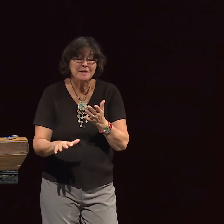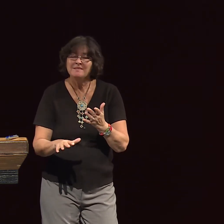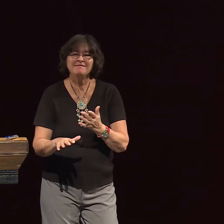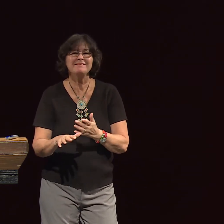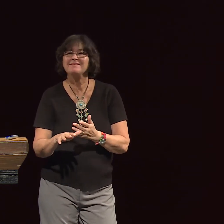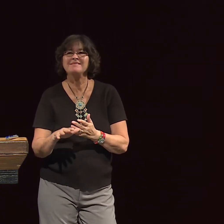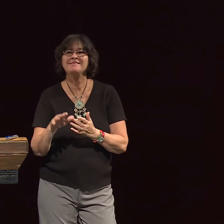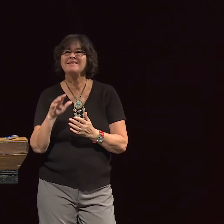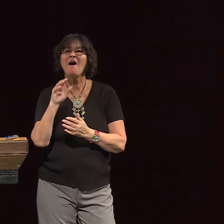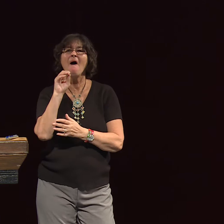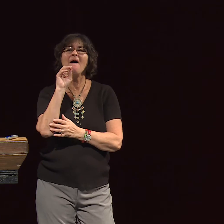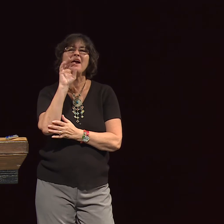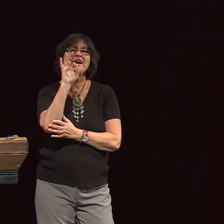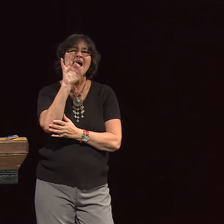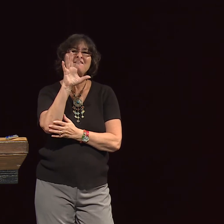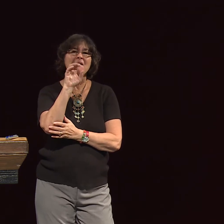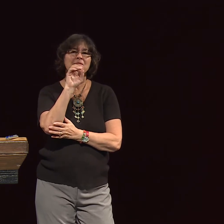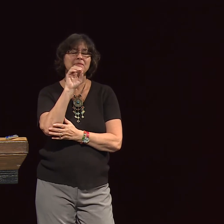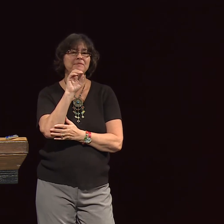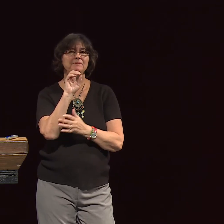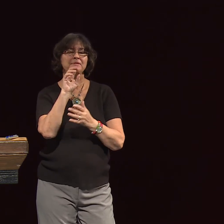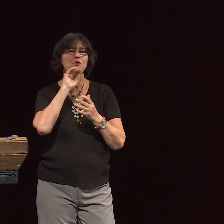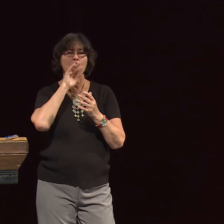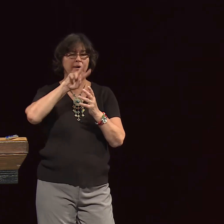where we want them to be.